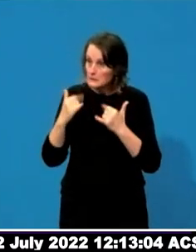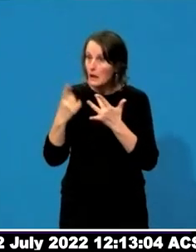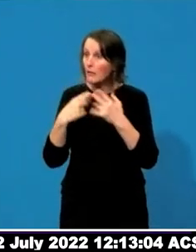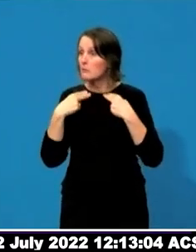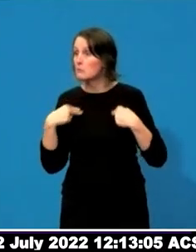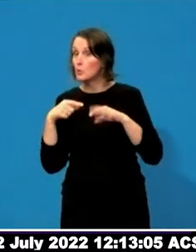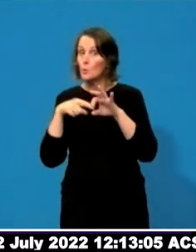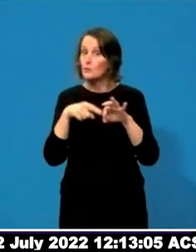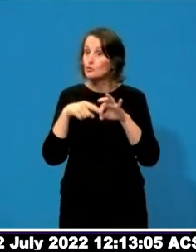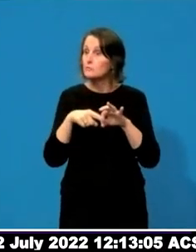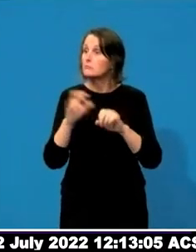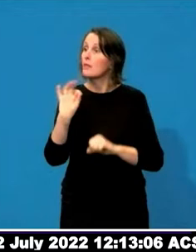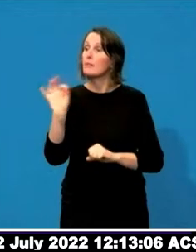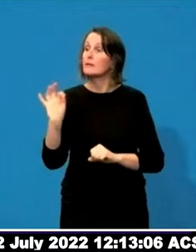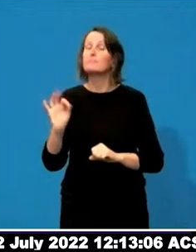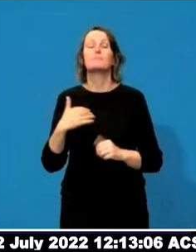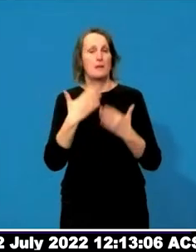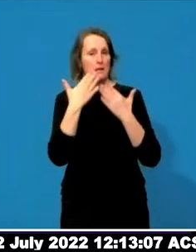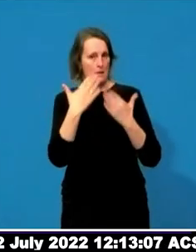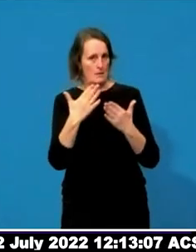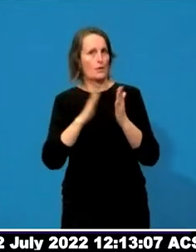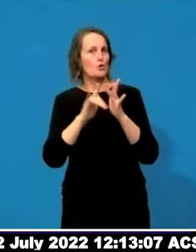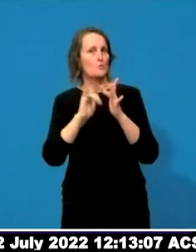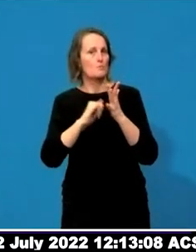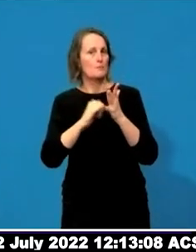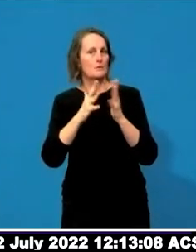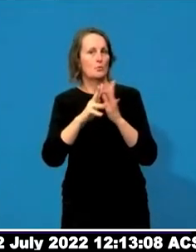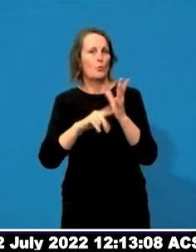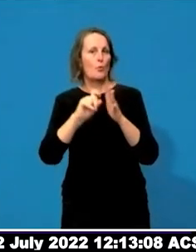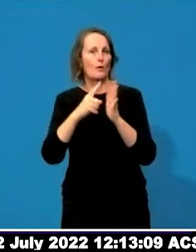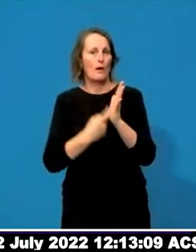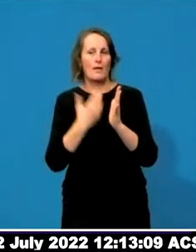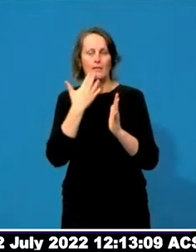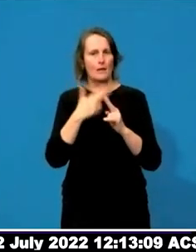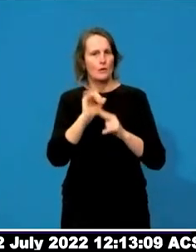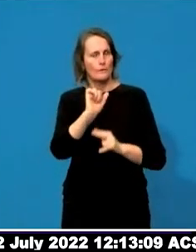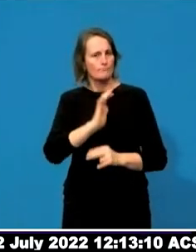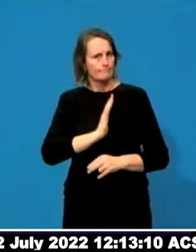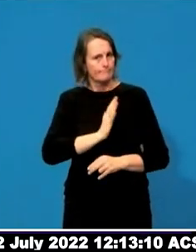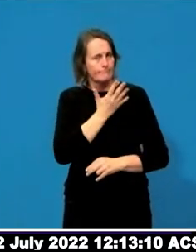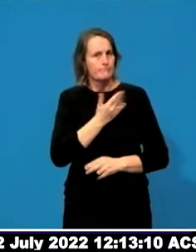In that case, Ms Walker, thank you so much for, again, some really very interesting evidence that you've given